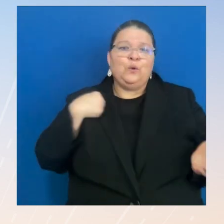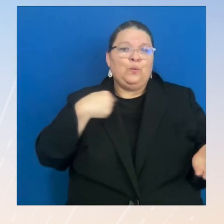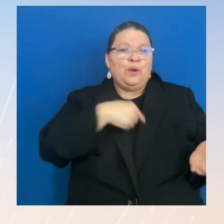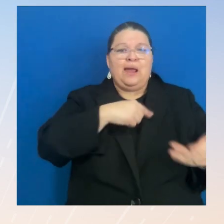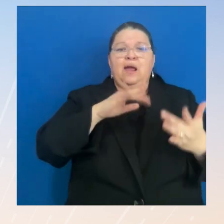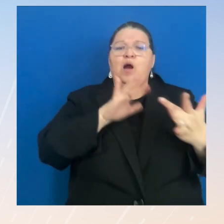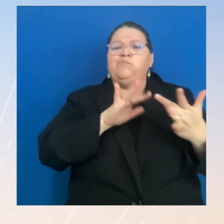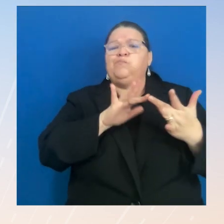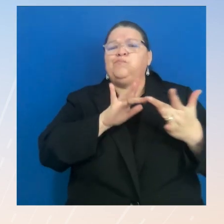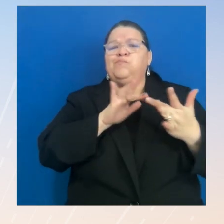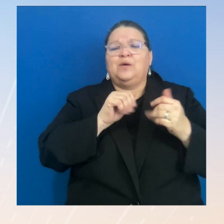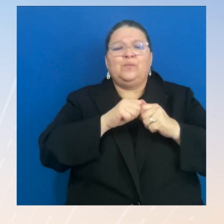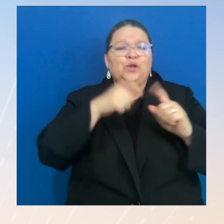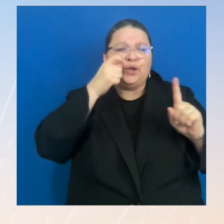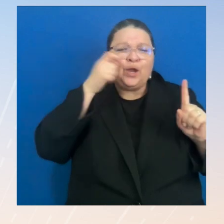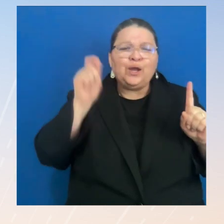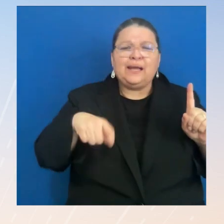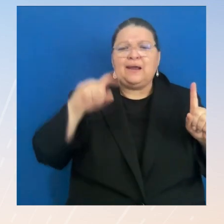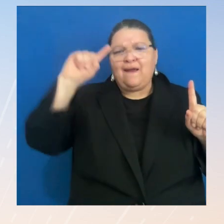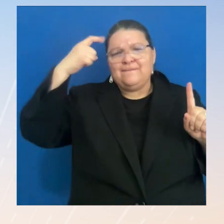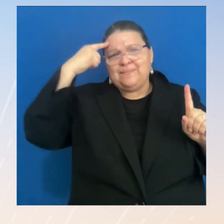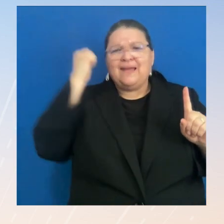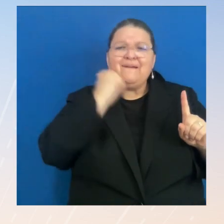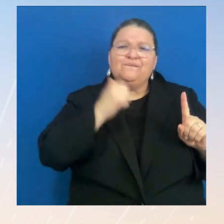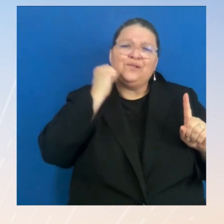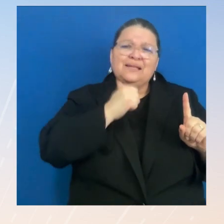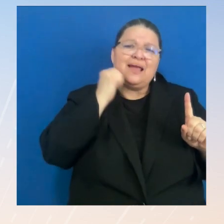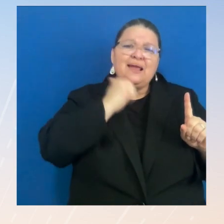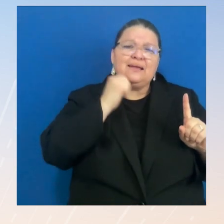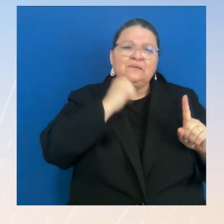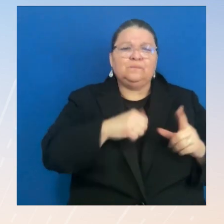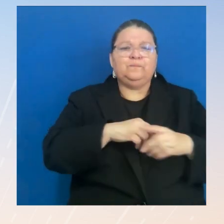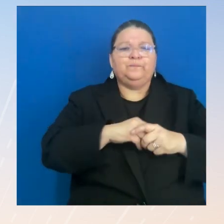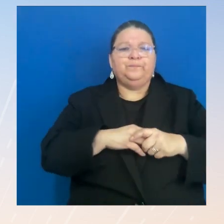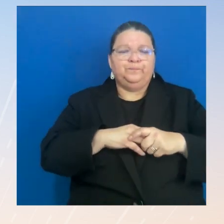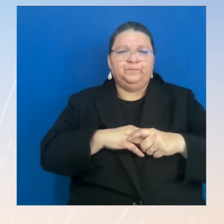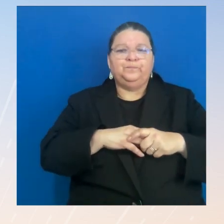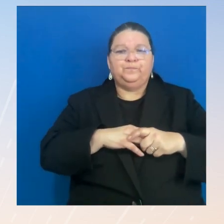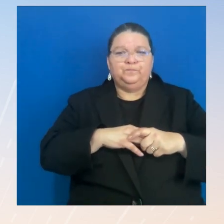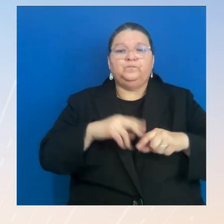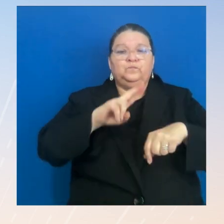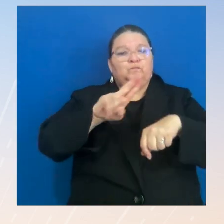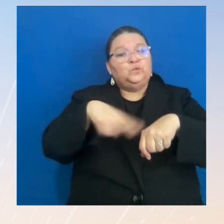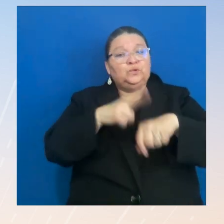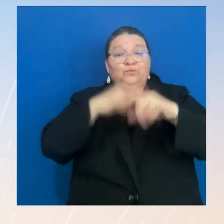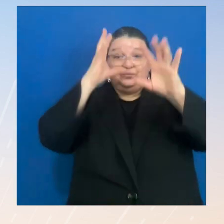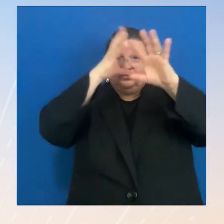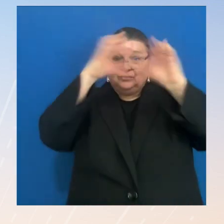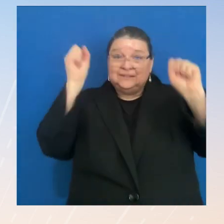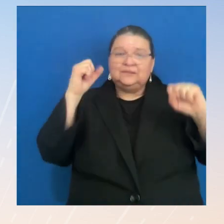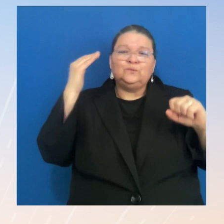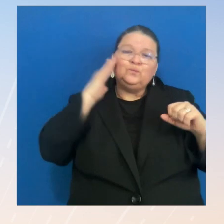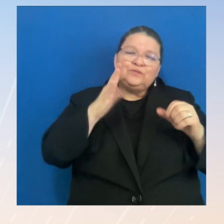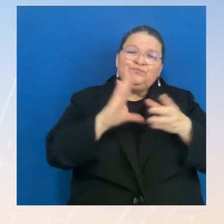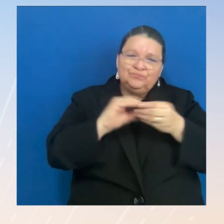the President is going to, of course, be talking about the $13.6 billion in aid to Ukraine when he gives remarks in a few minutes. You said earlier that the United States is working